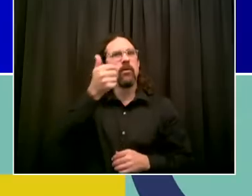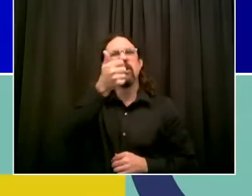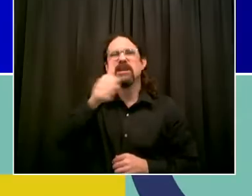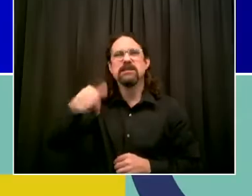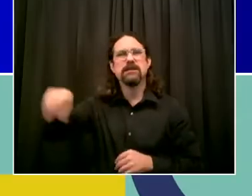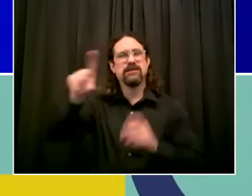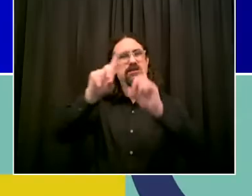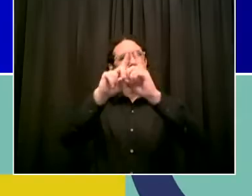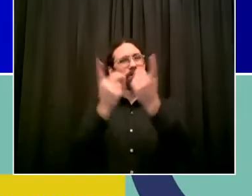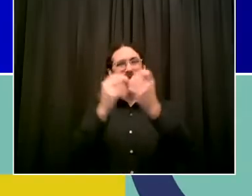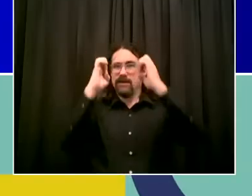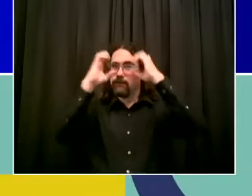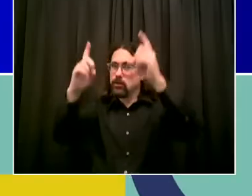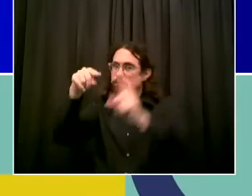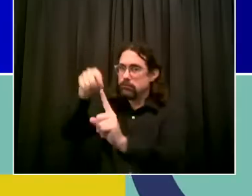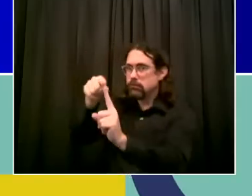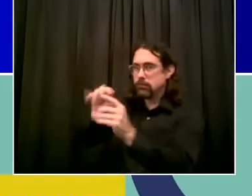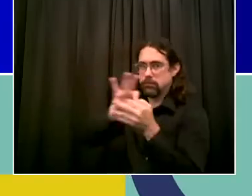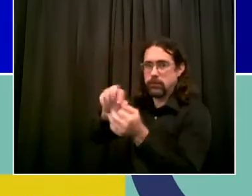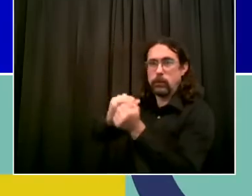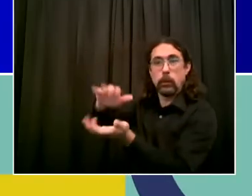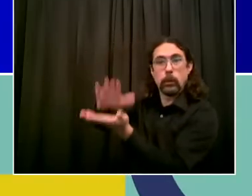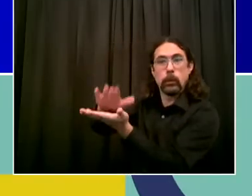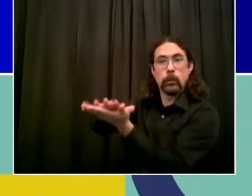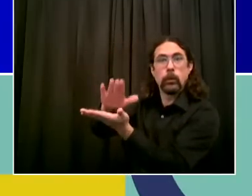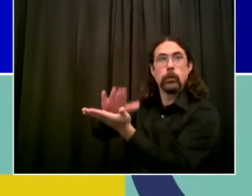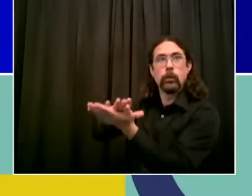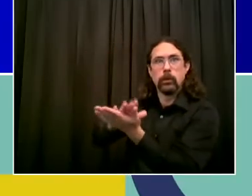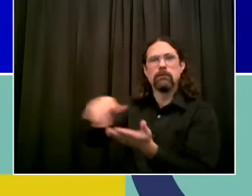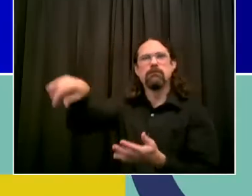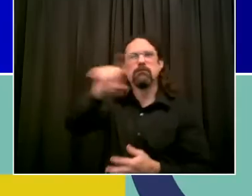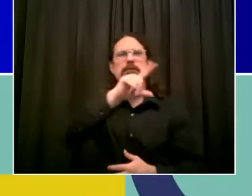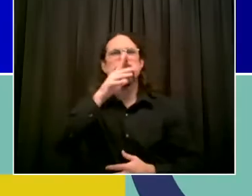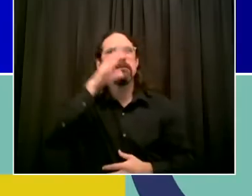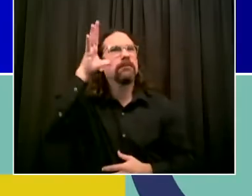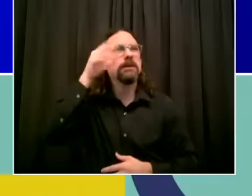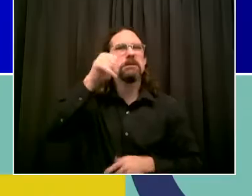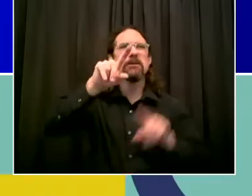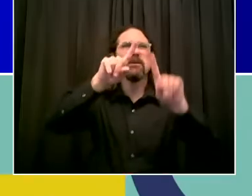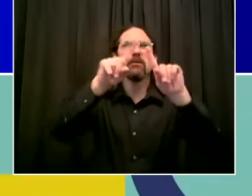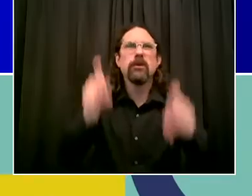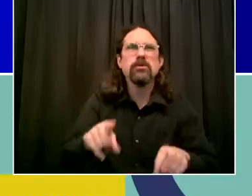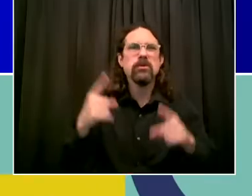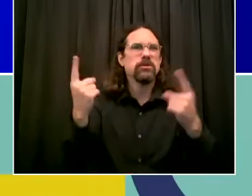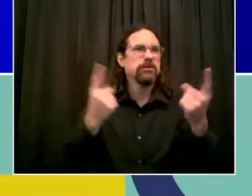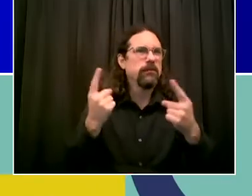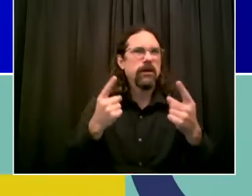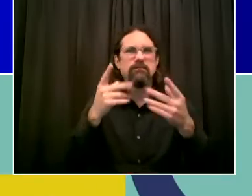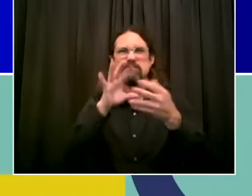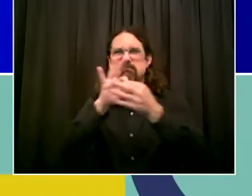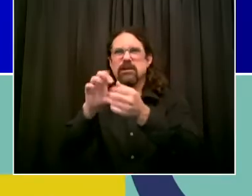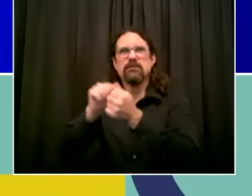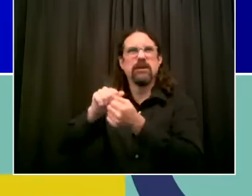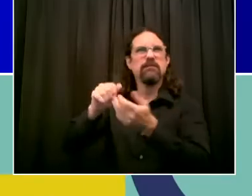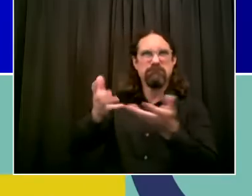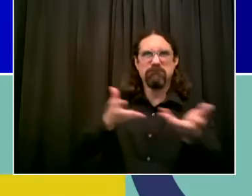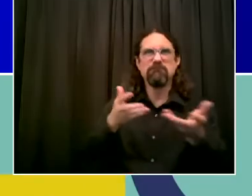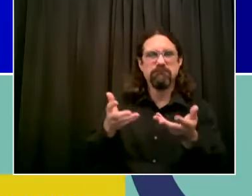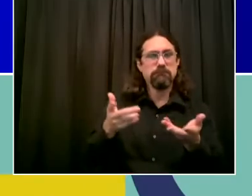AND THEY COME FROM PARENTS BUT ALSO STUDENTS ABOUT ALL THE MEASURES BEING TAKEN TO KEEP